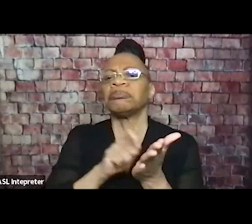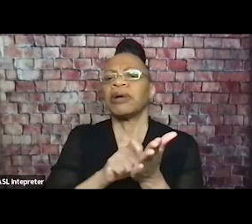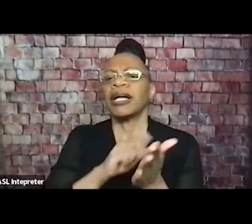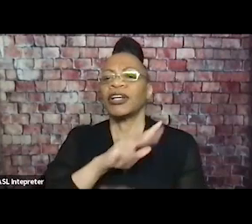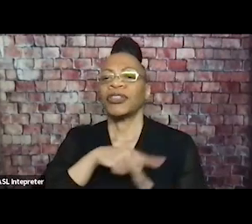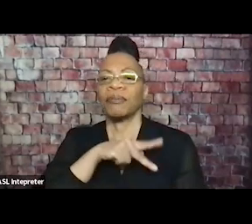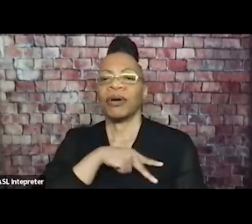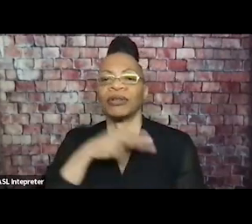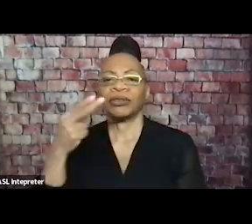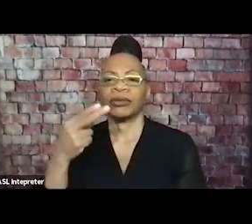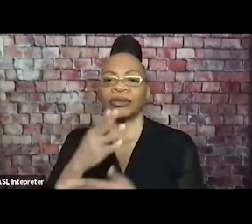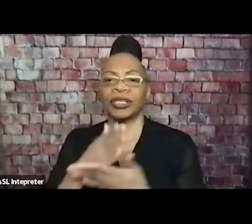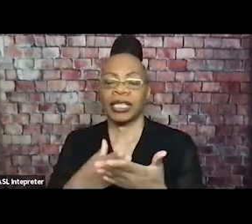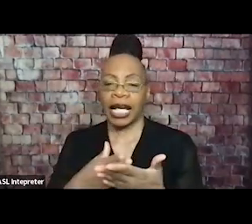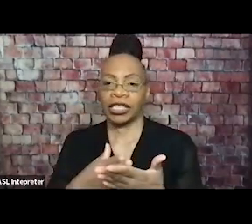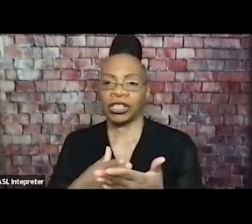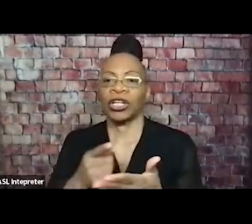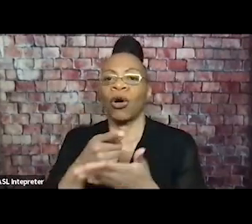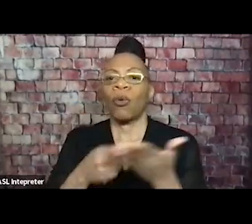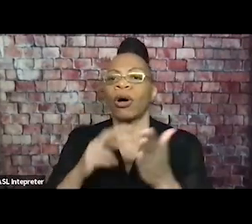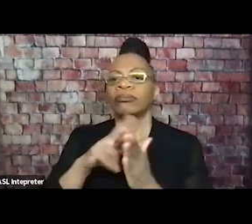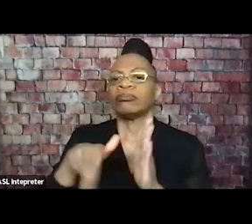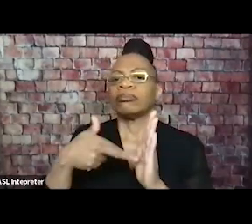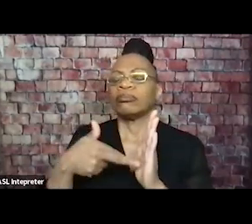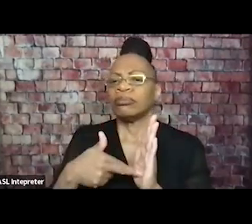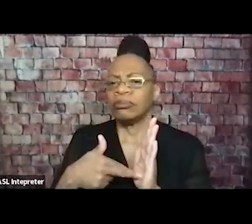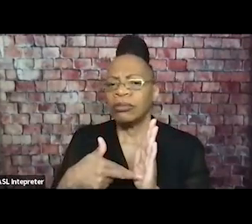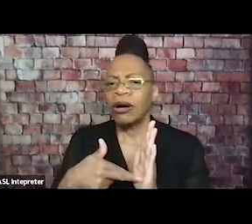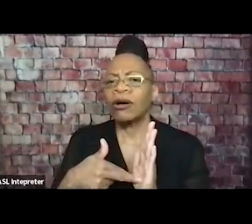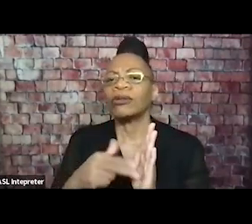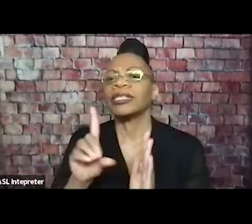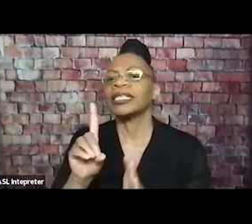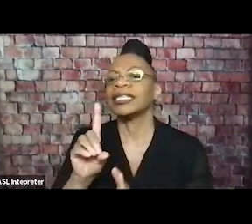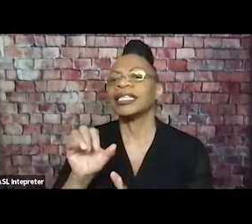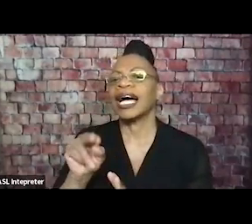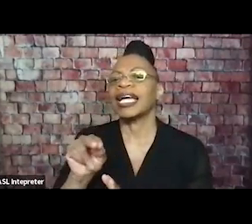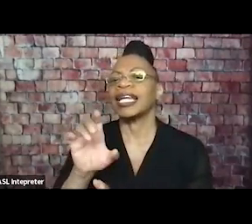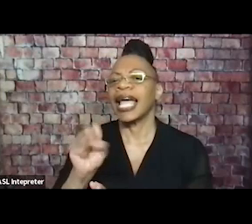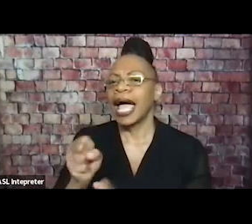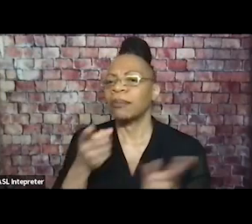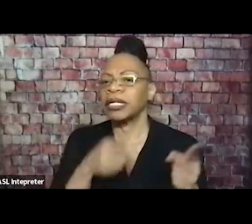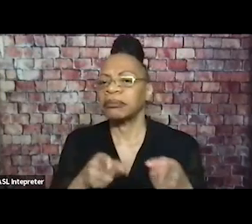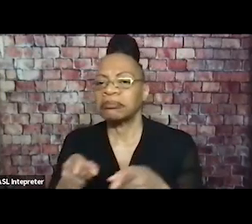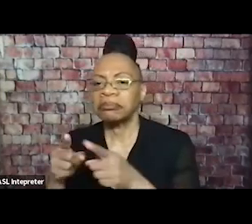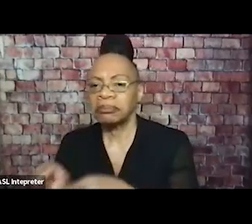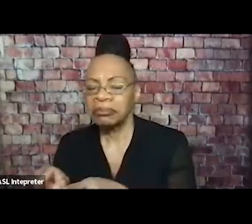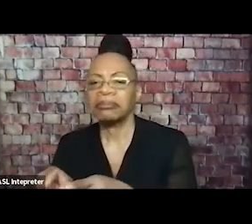What role did family dynamics play in the progression of symptoms? How did symptoms impact the applicant's experiences